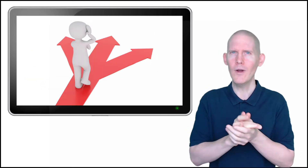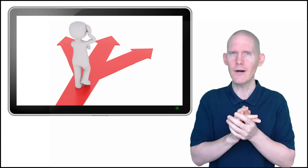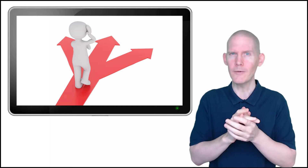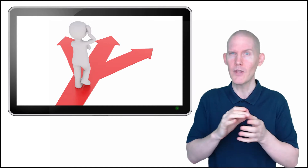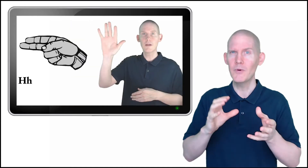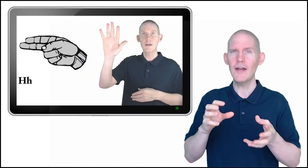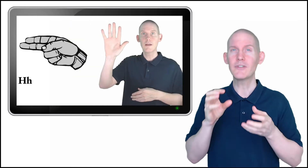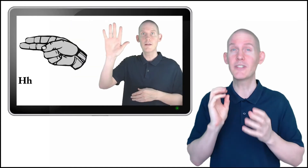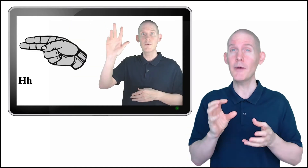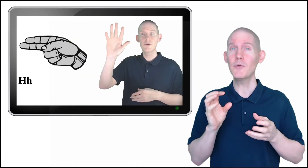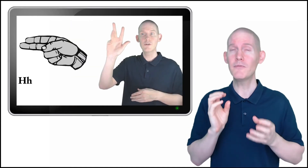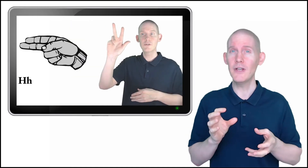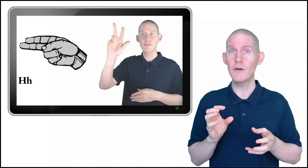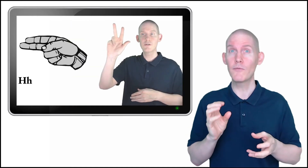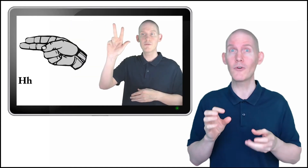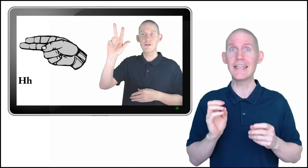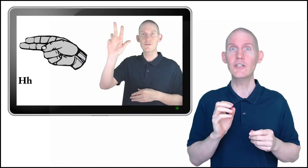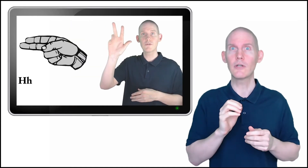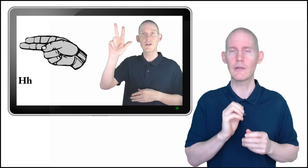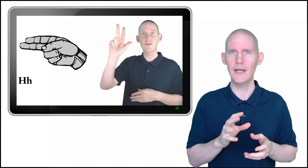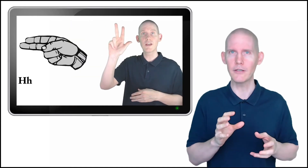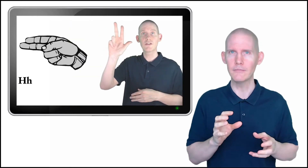Well, we have a separate video for each letter.